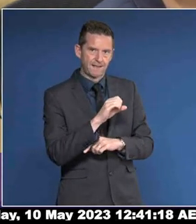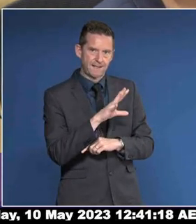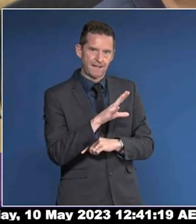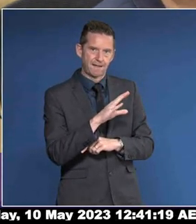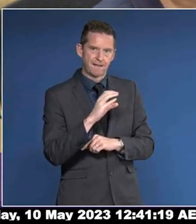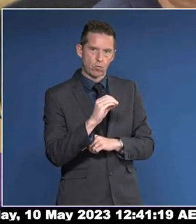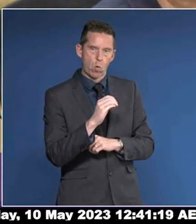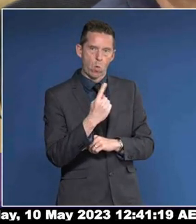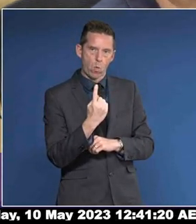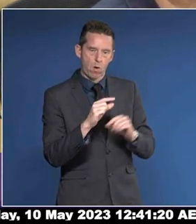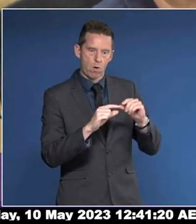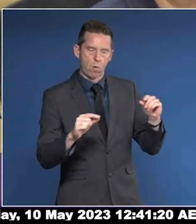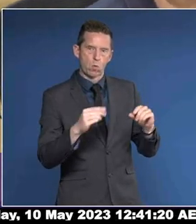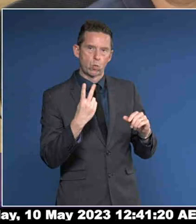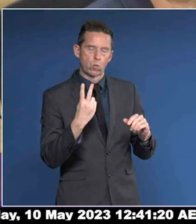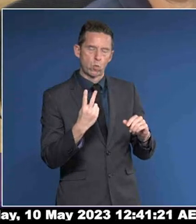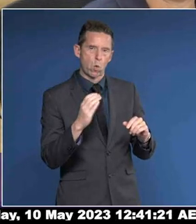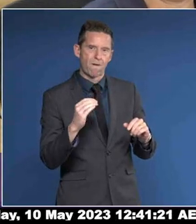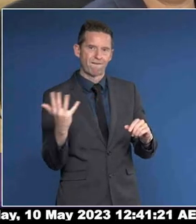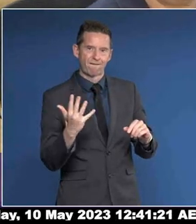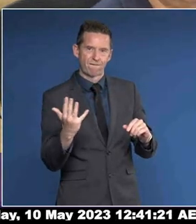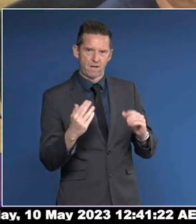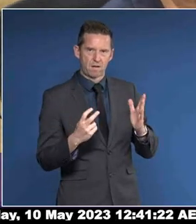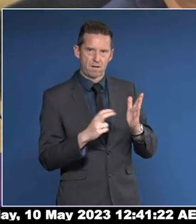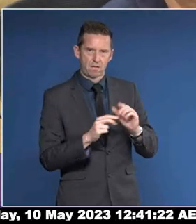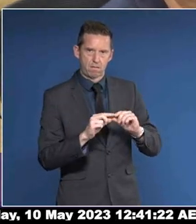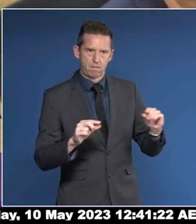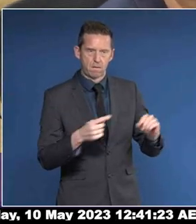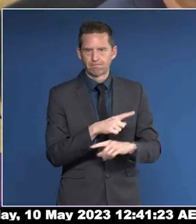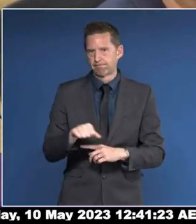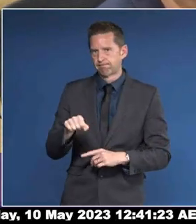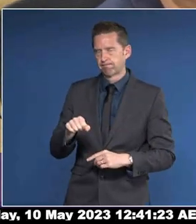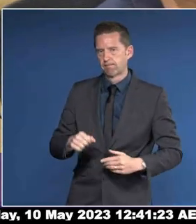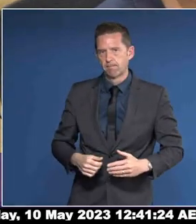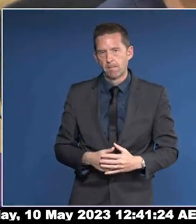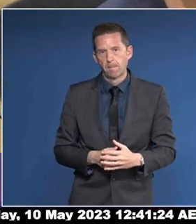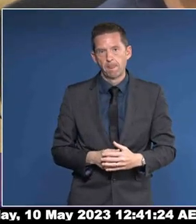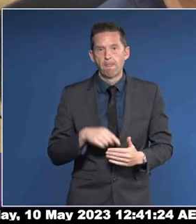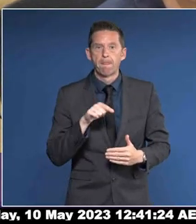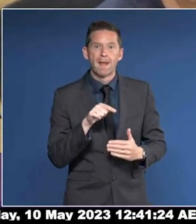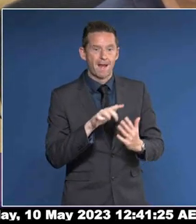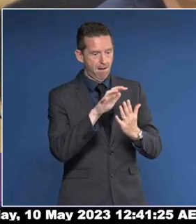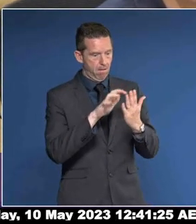Yes. MS EASTMAN: Now, that's described as street check.